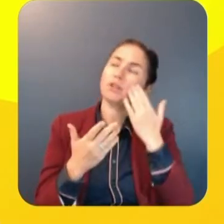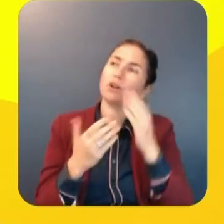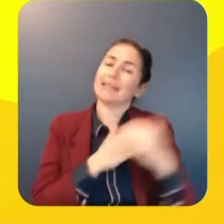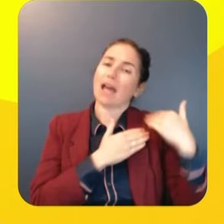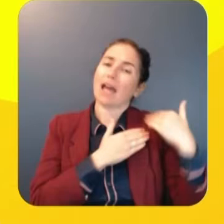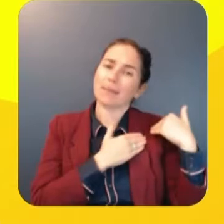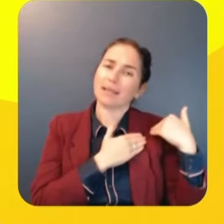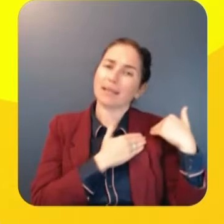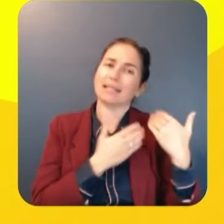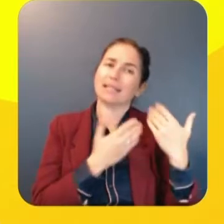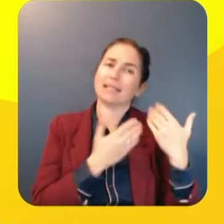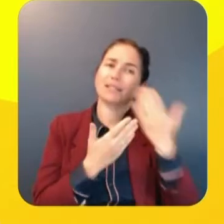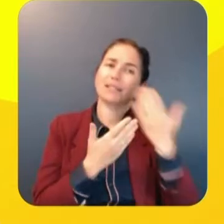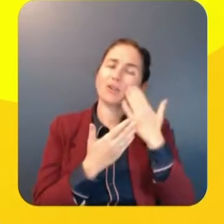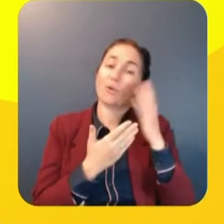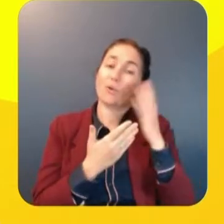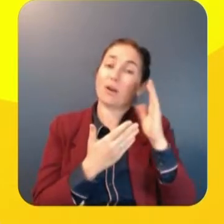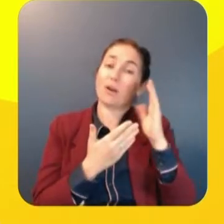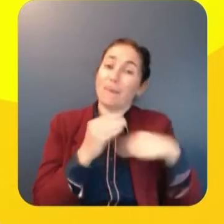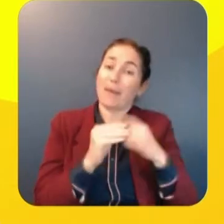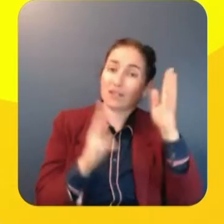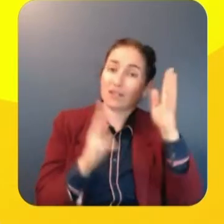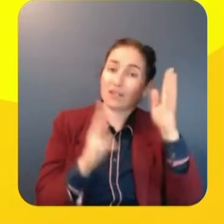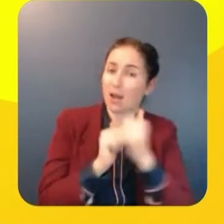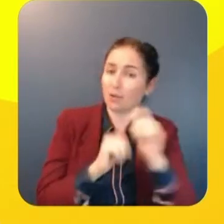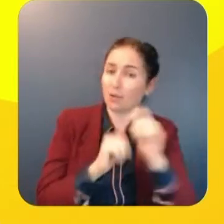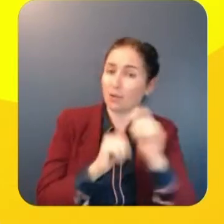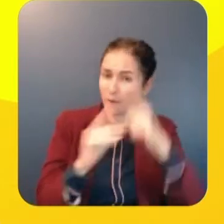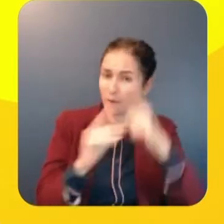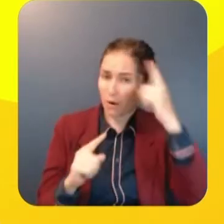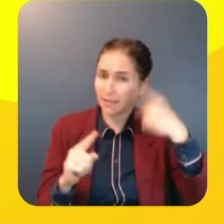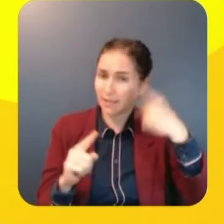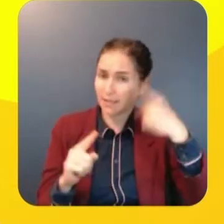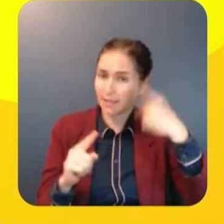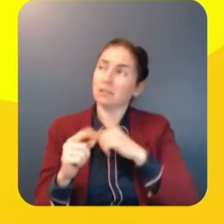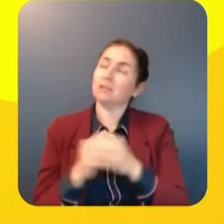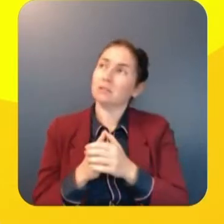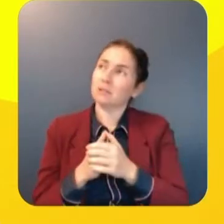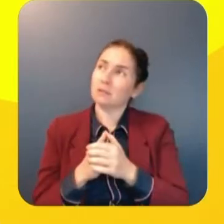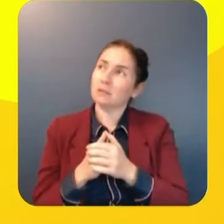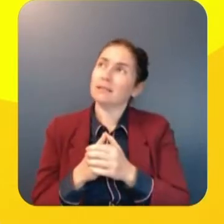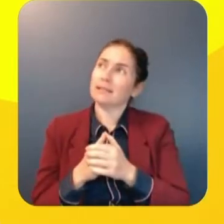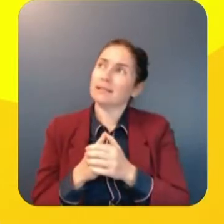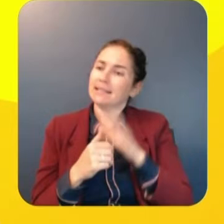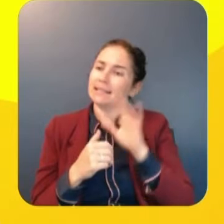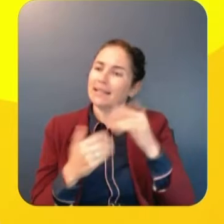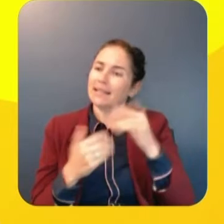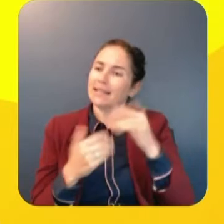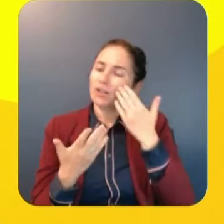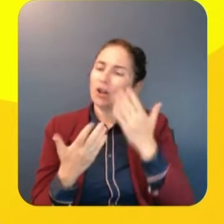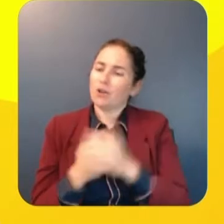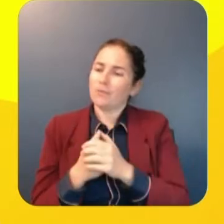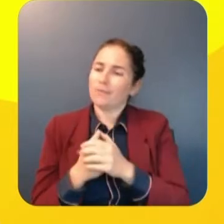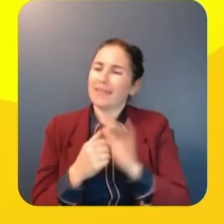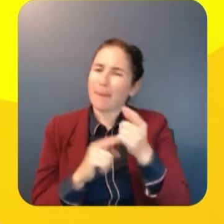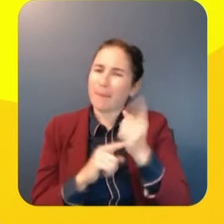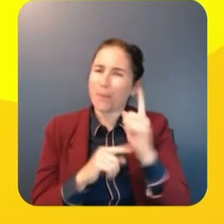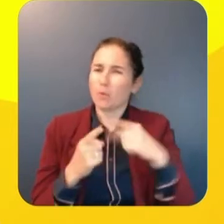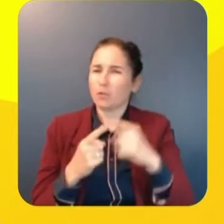the innovation and how does that show up for us? And is that kind of an awkward or weird moment where you're having the conversation and you're trying to get everyone to understand